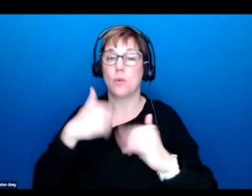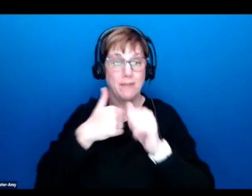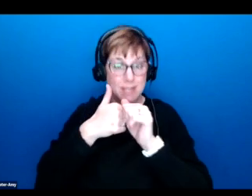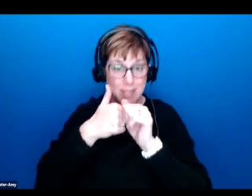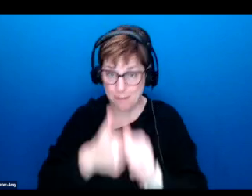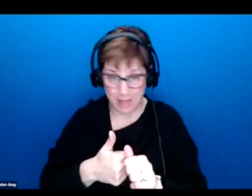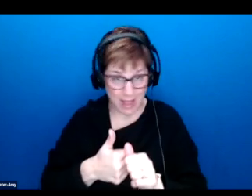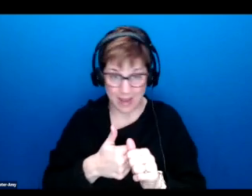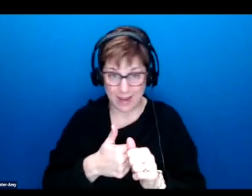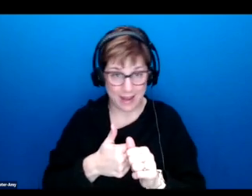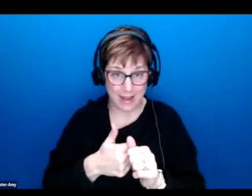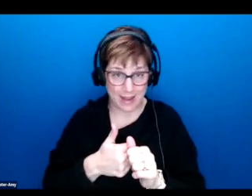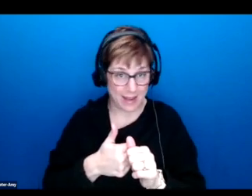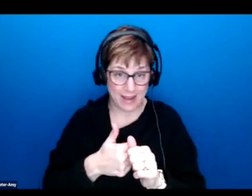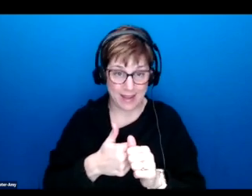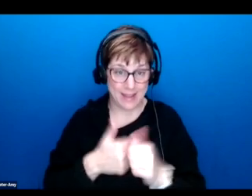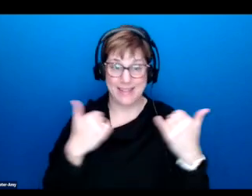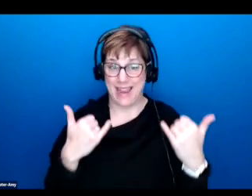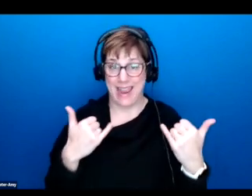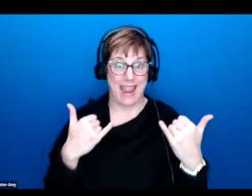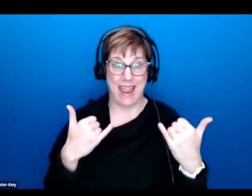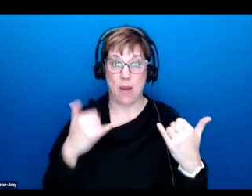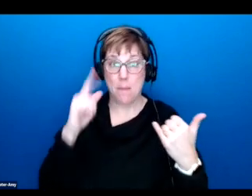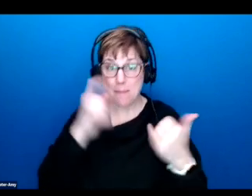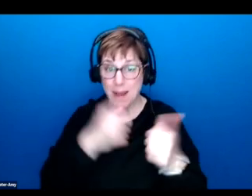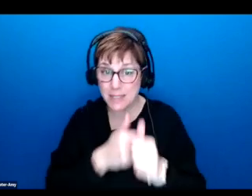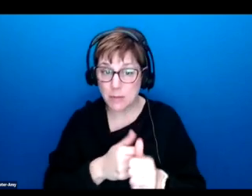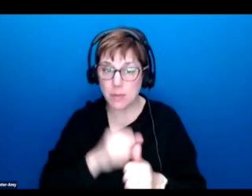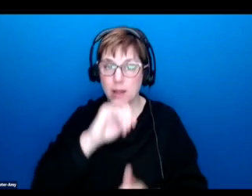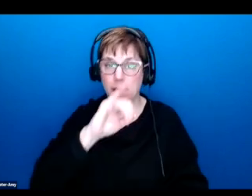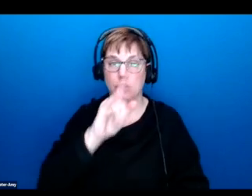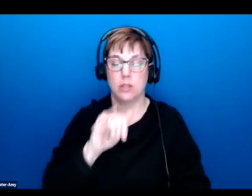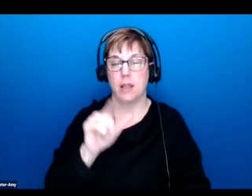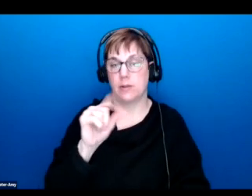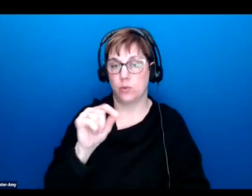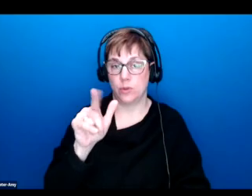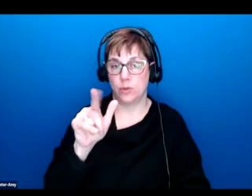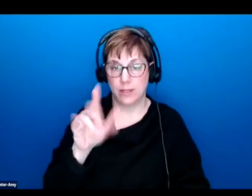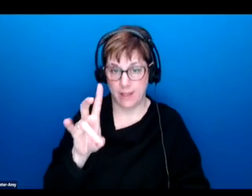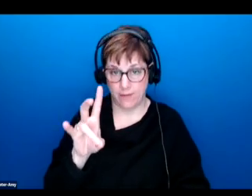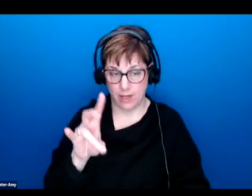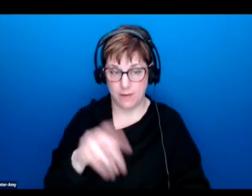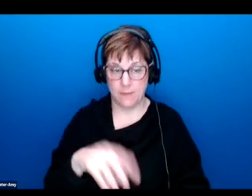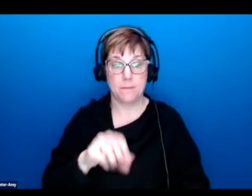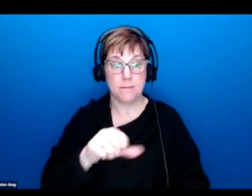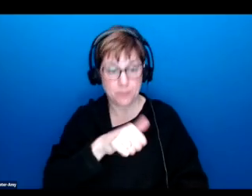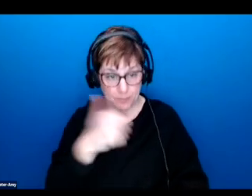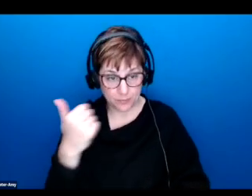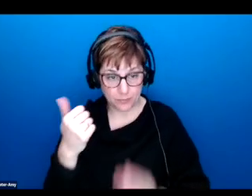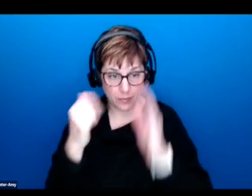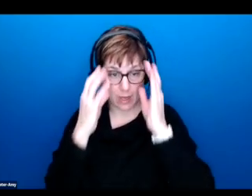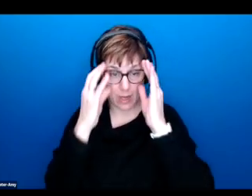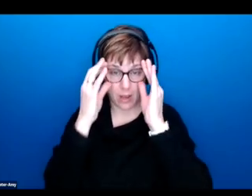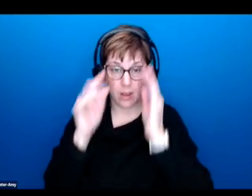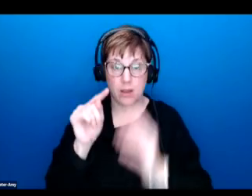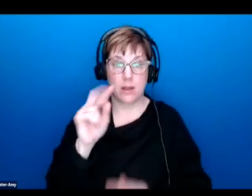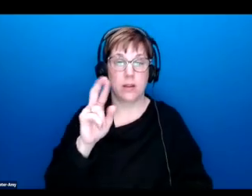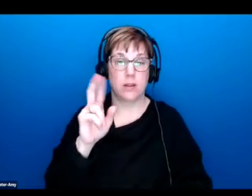this segment of the Access rule until July of 2027. The other thing is because of the Trump administration,